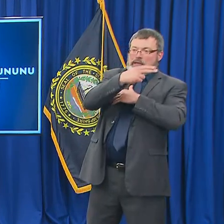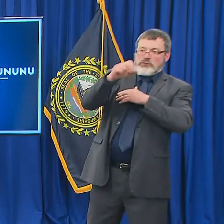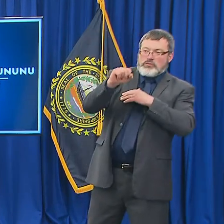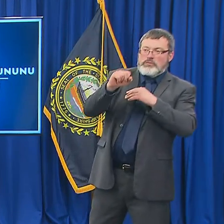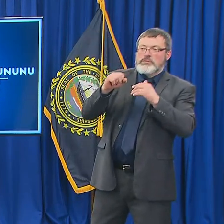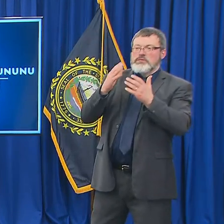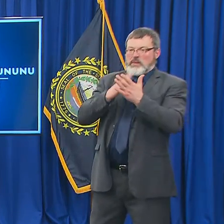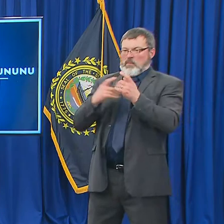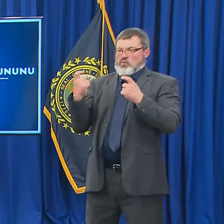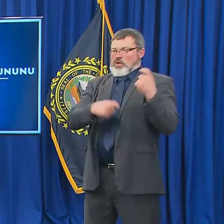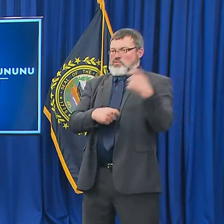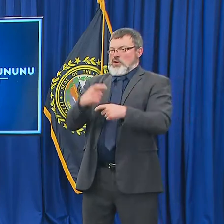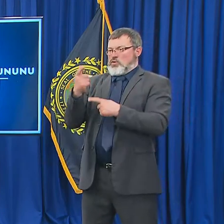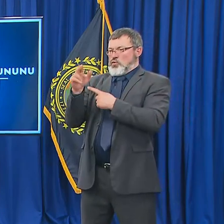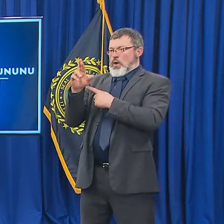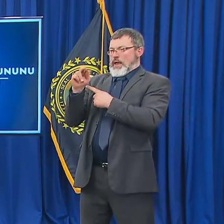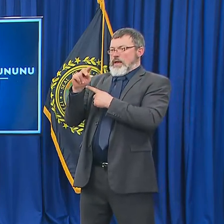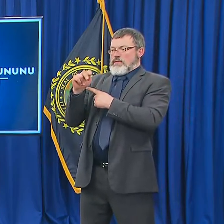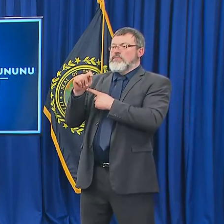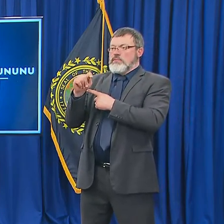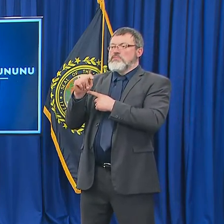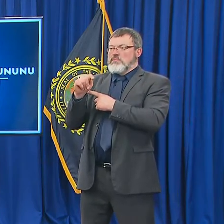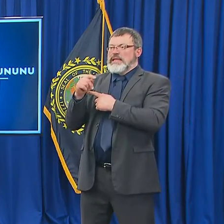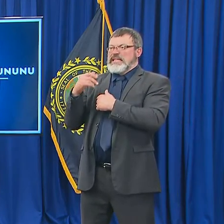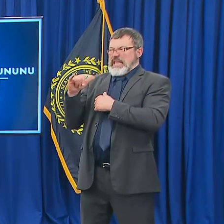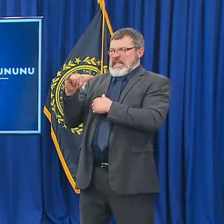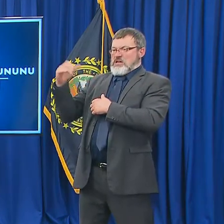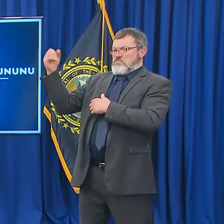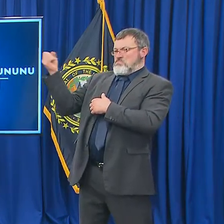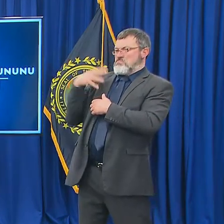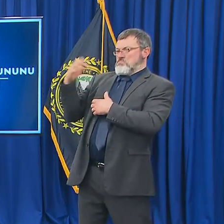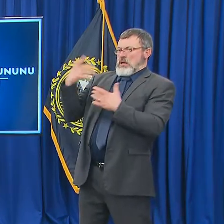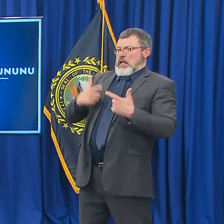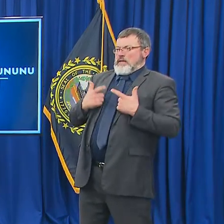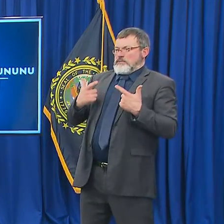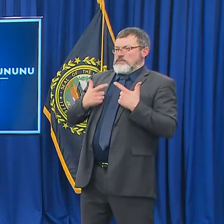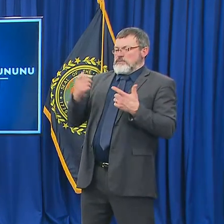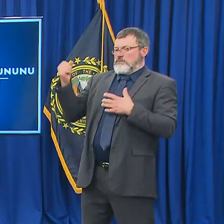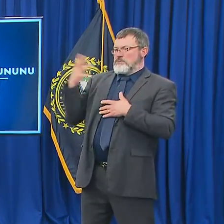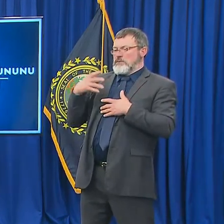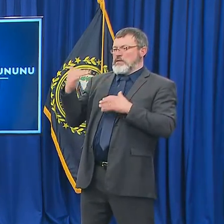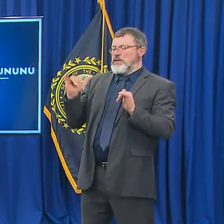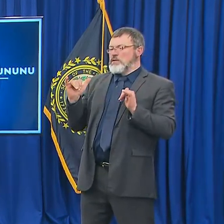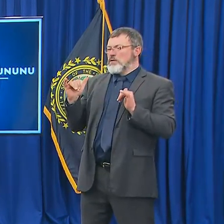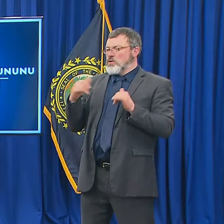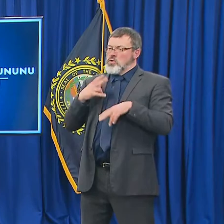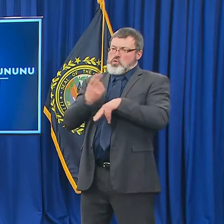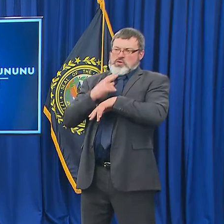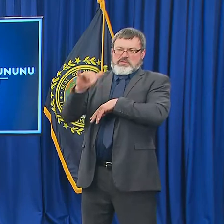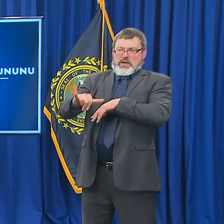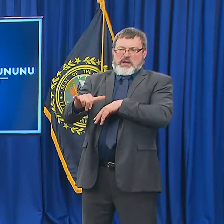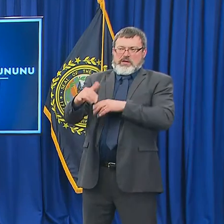very strong right now very strong, much stronger than we anticipated that is allowed for less of a deficit month.